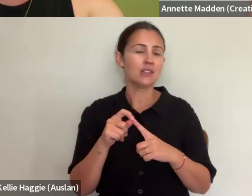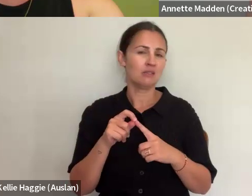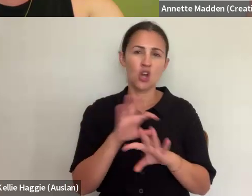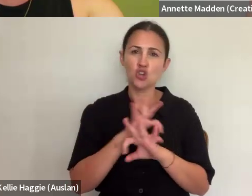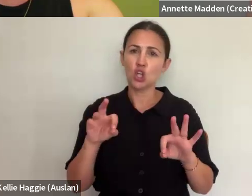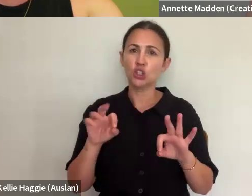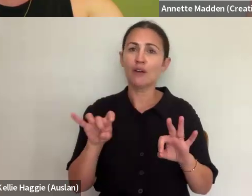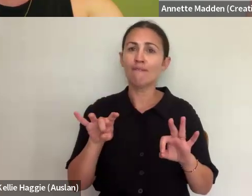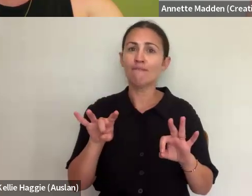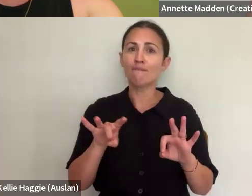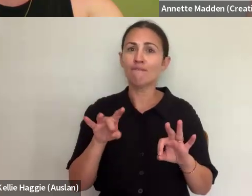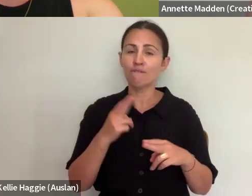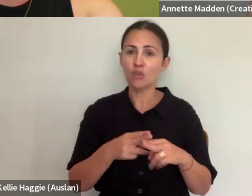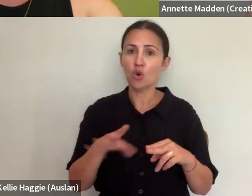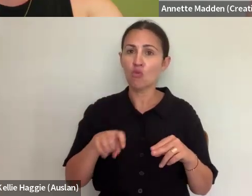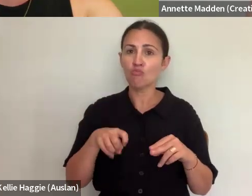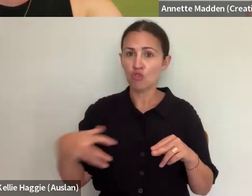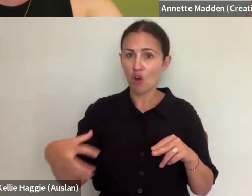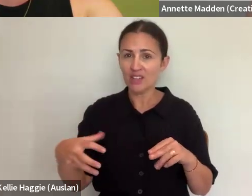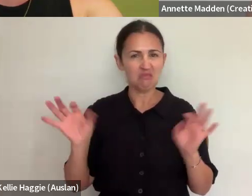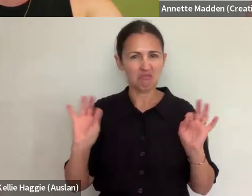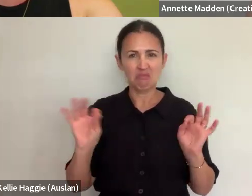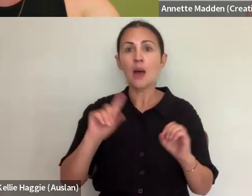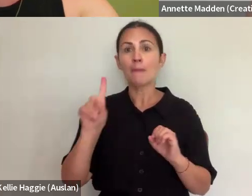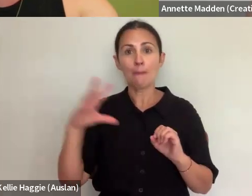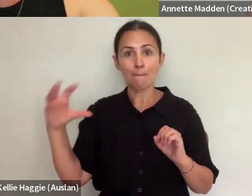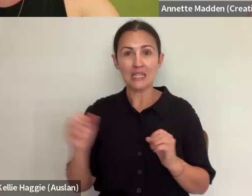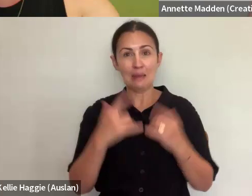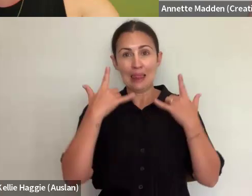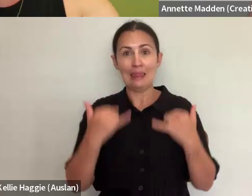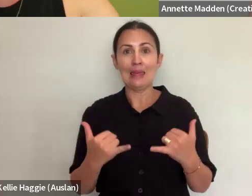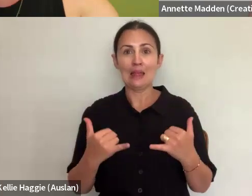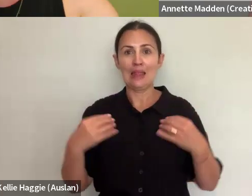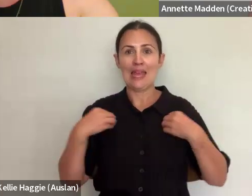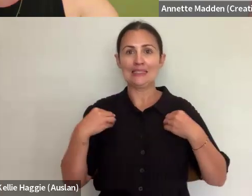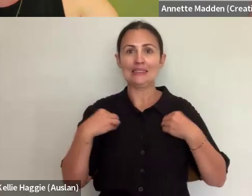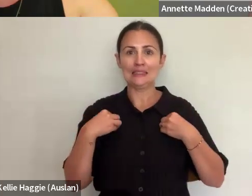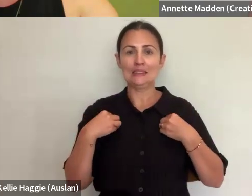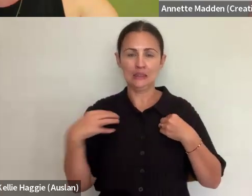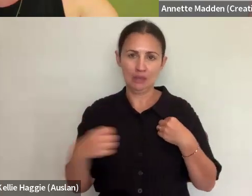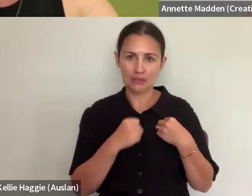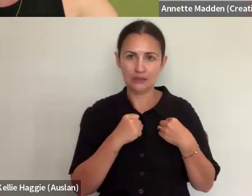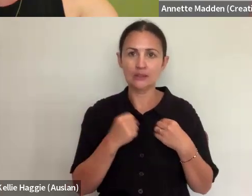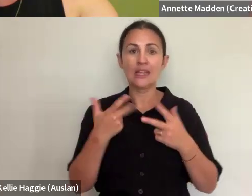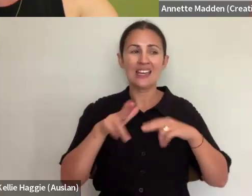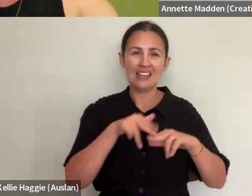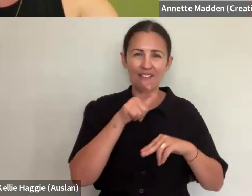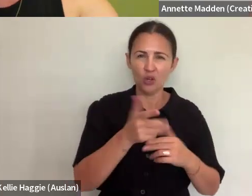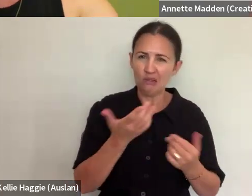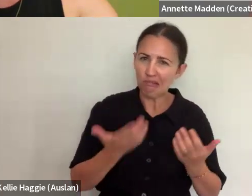organisation needing to be a not-for-profit, we just have the requirement that it is a legal entity. But yes, please feel